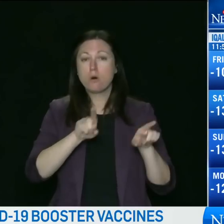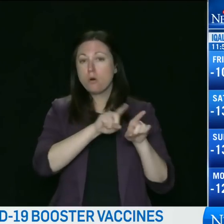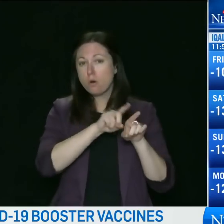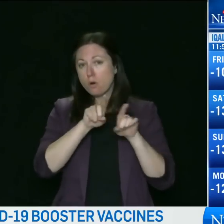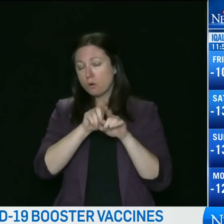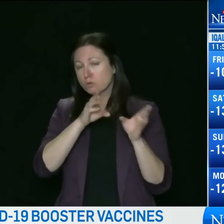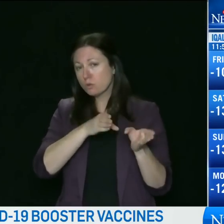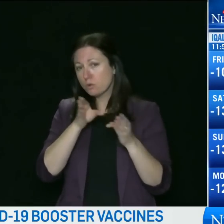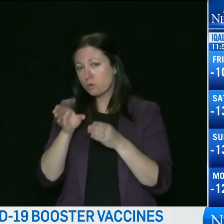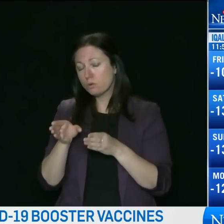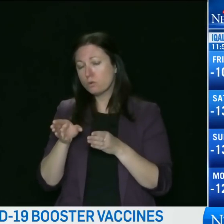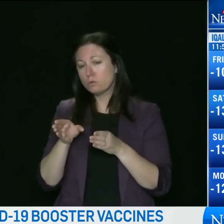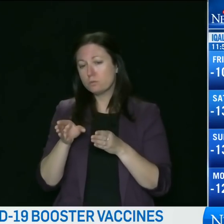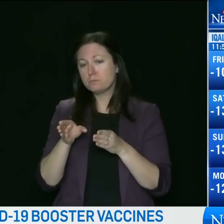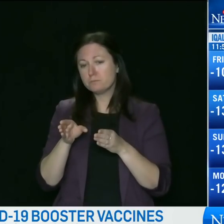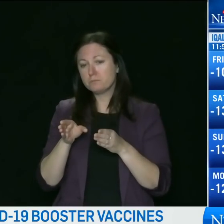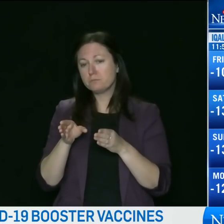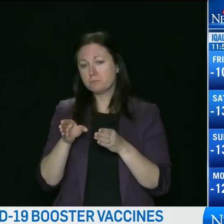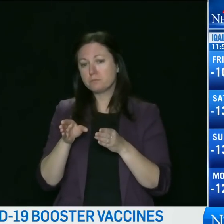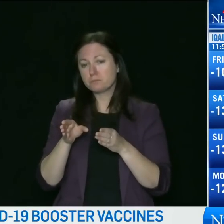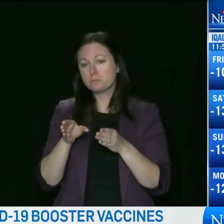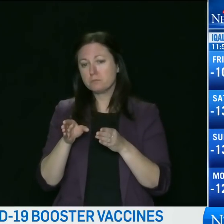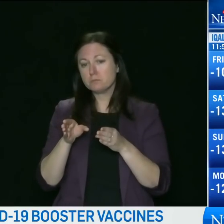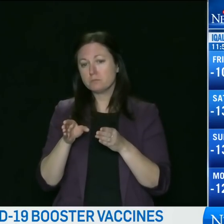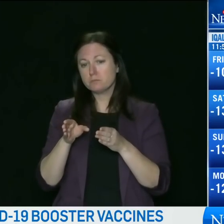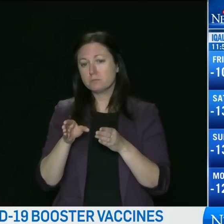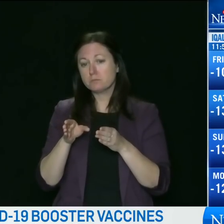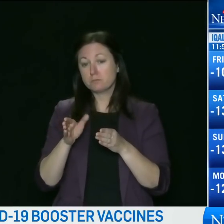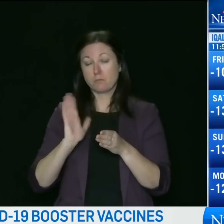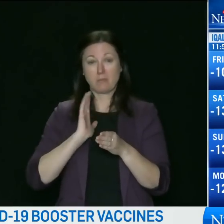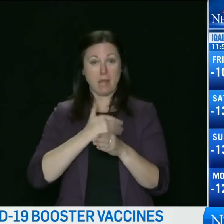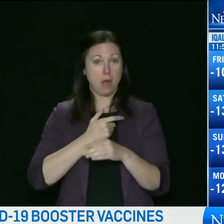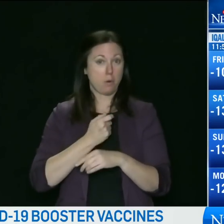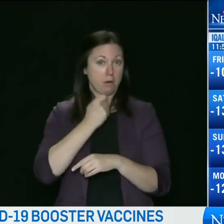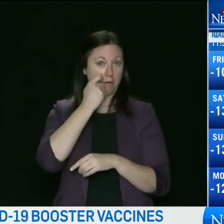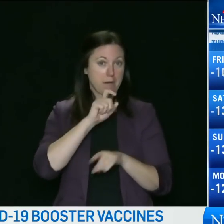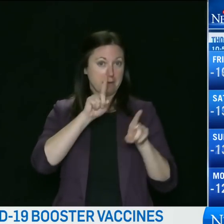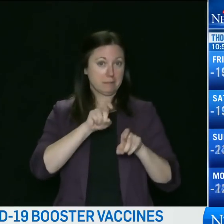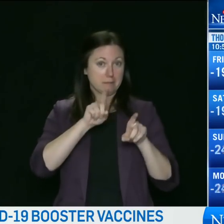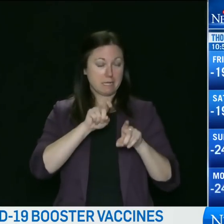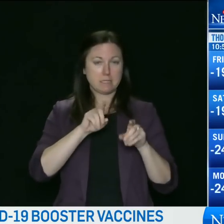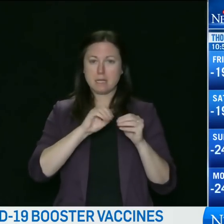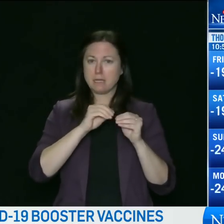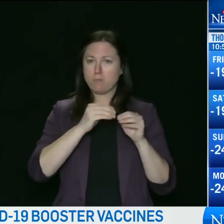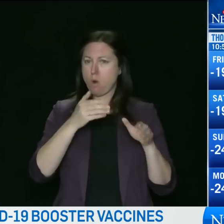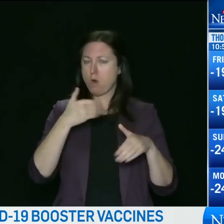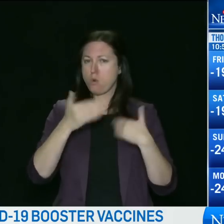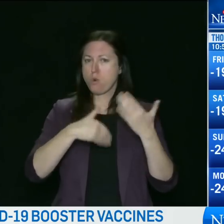BEGINNING. AT THE SAME TIME, OF COURSE,